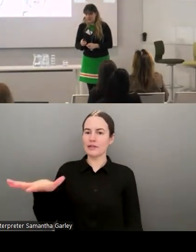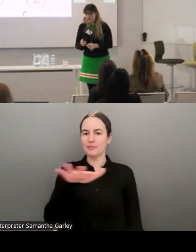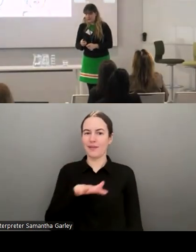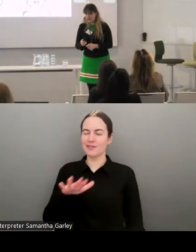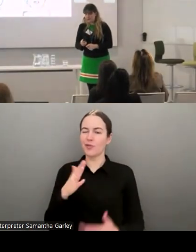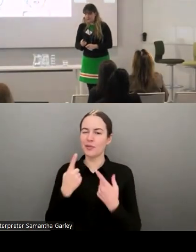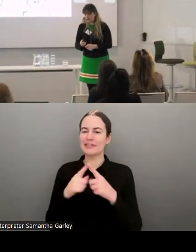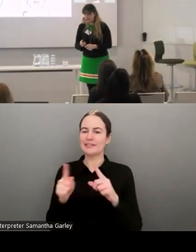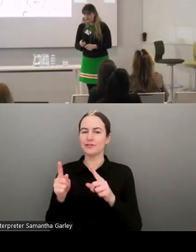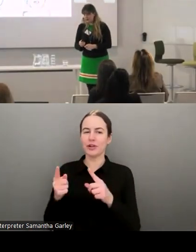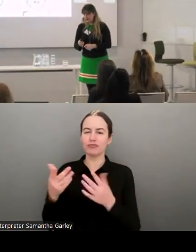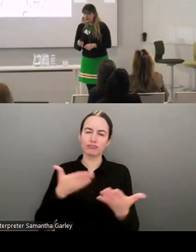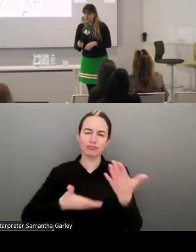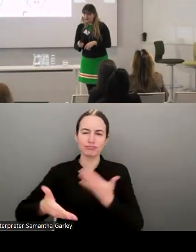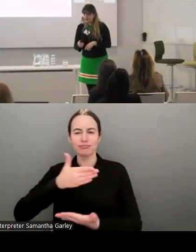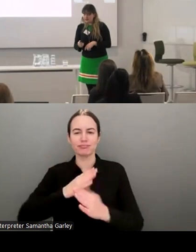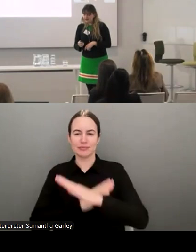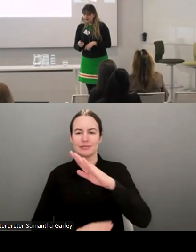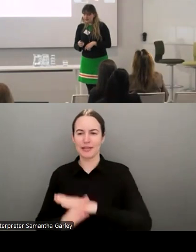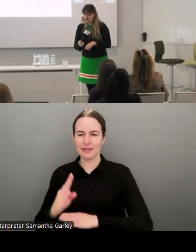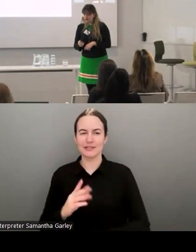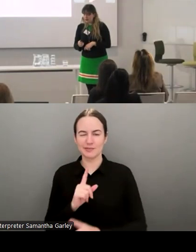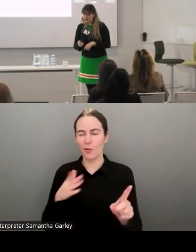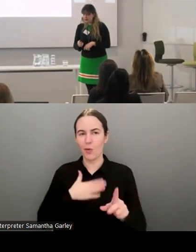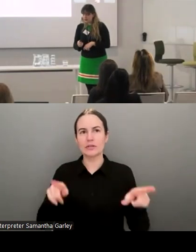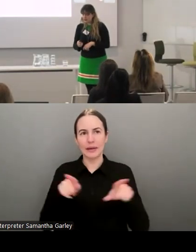So this is just a little bit about my PhD project,